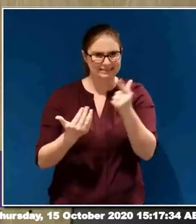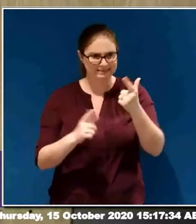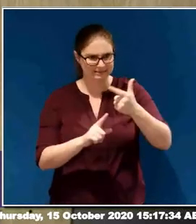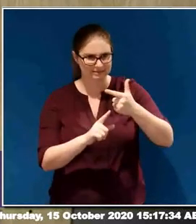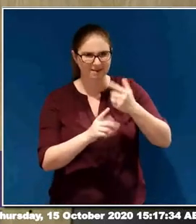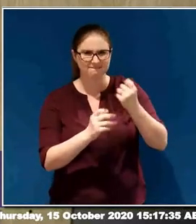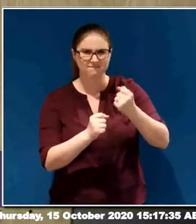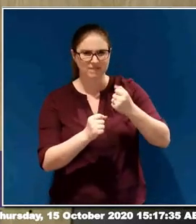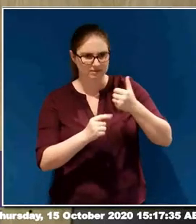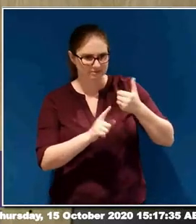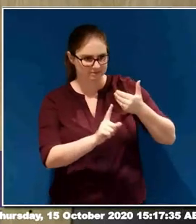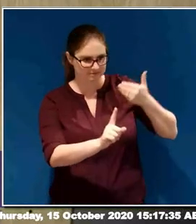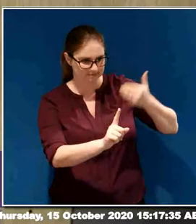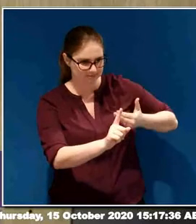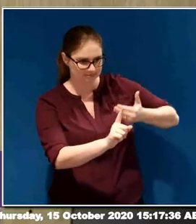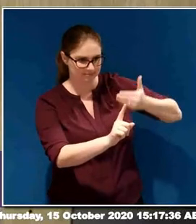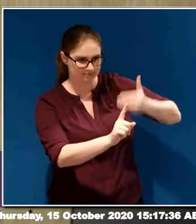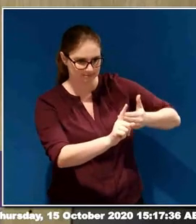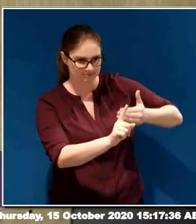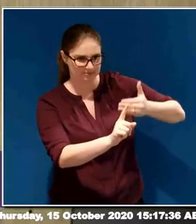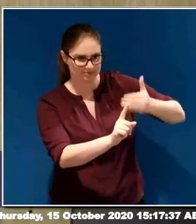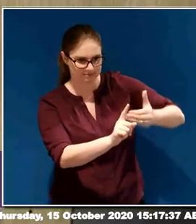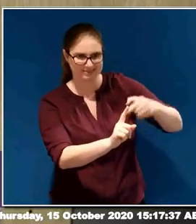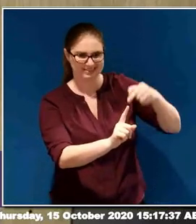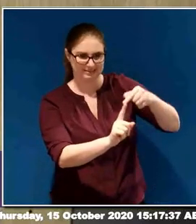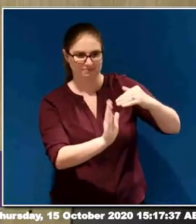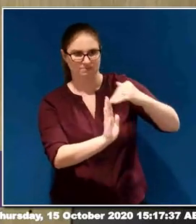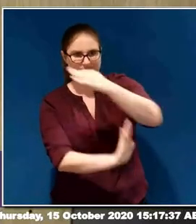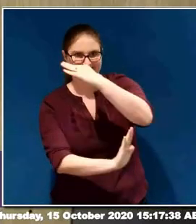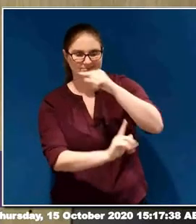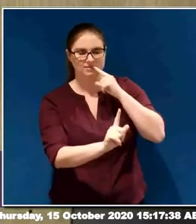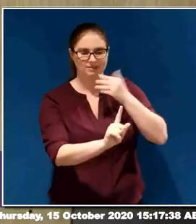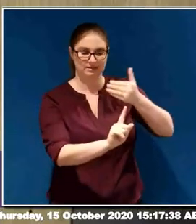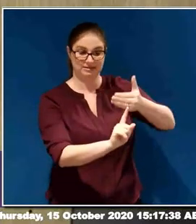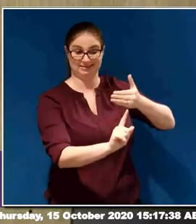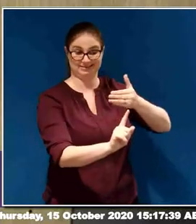So we collaboratively designed this project, it was funded by the Queensland